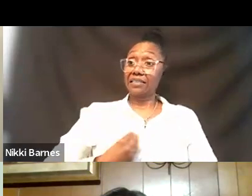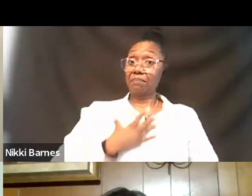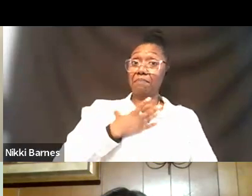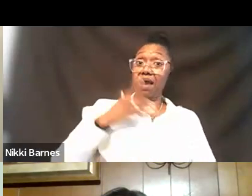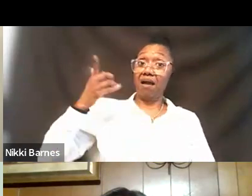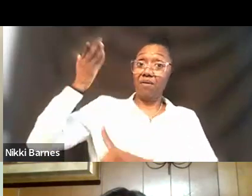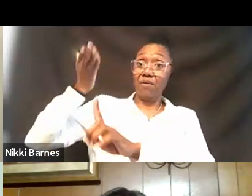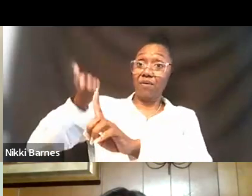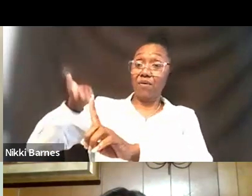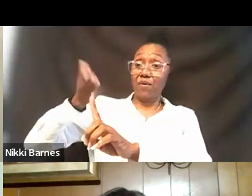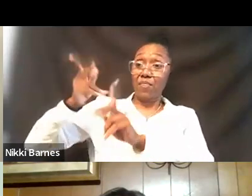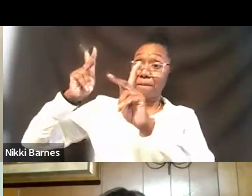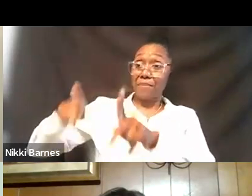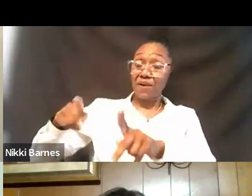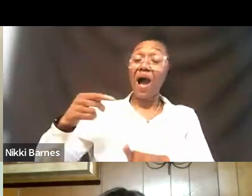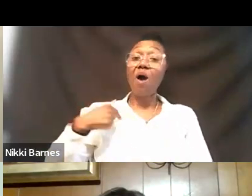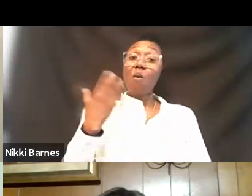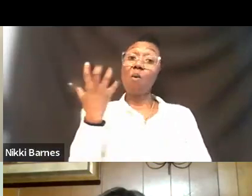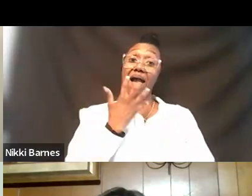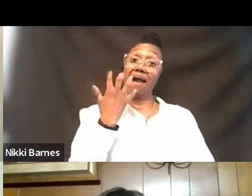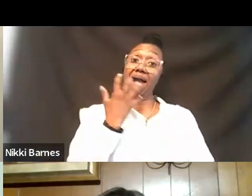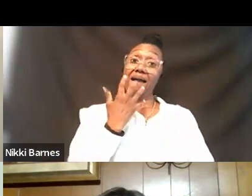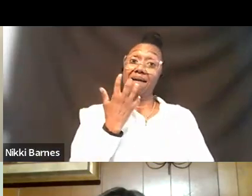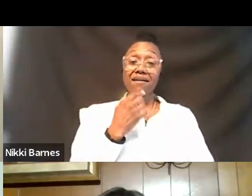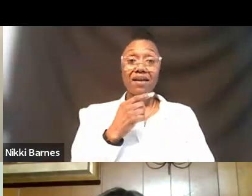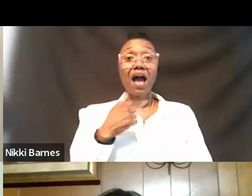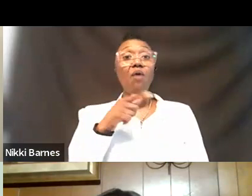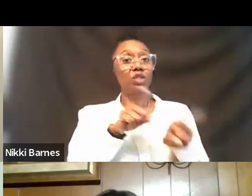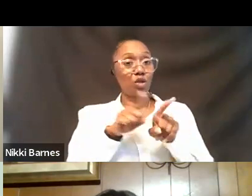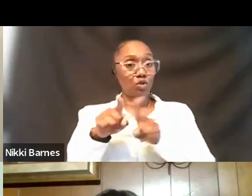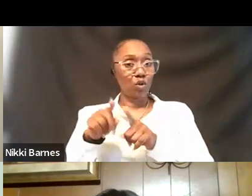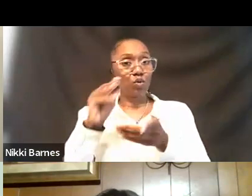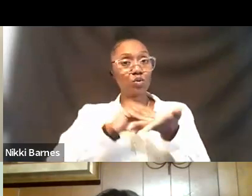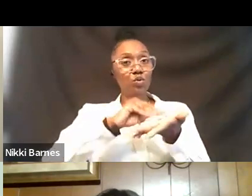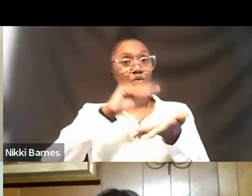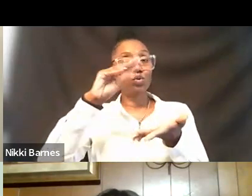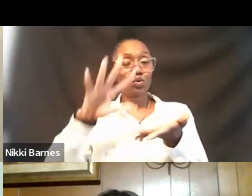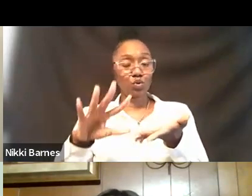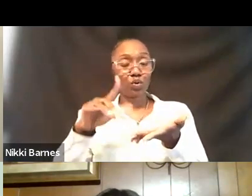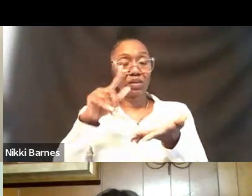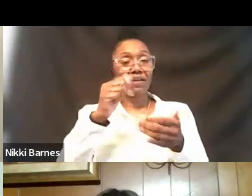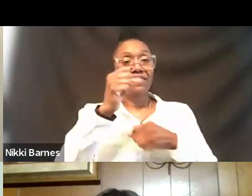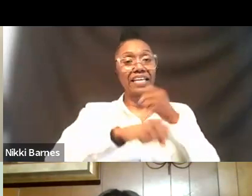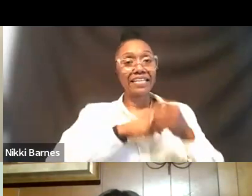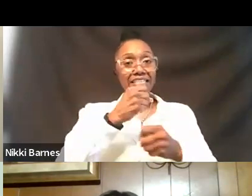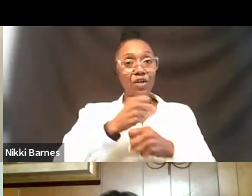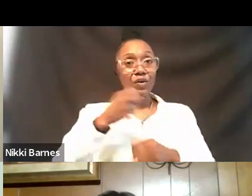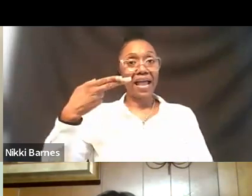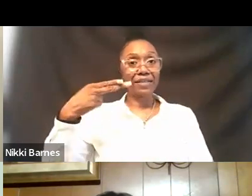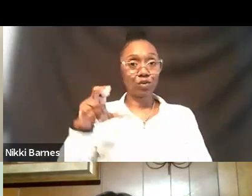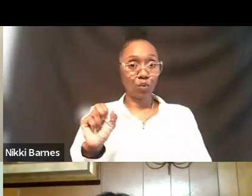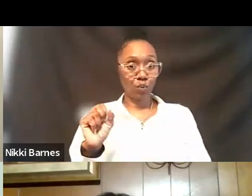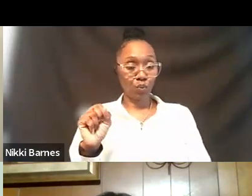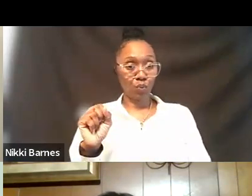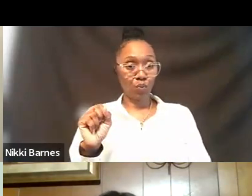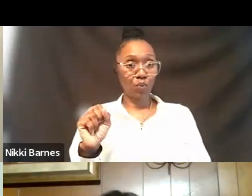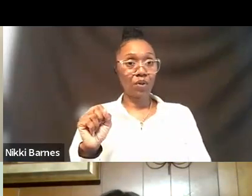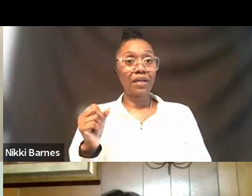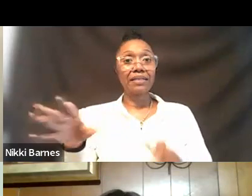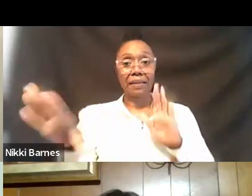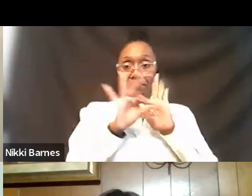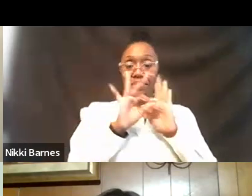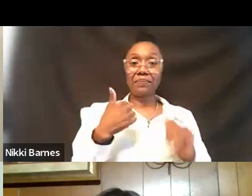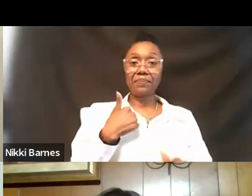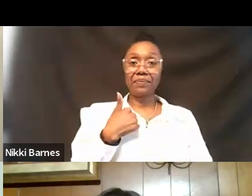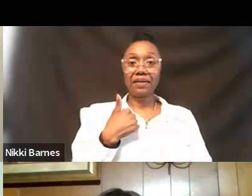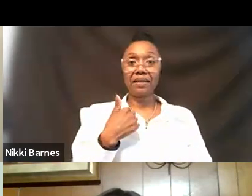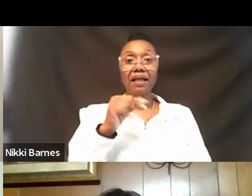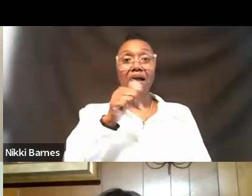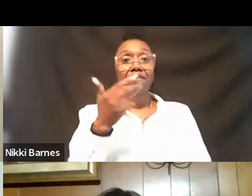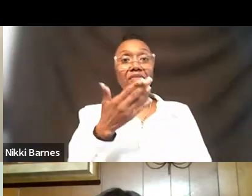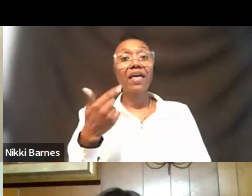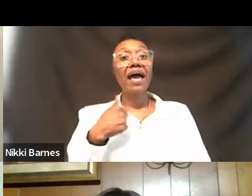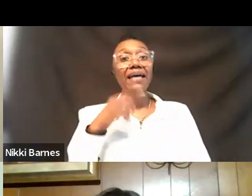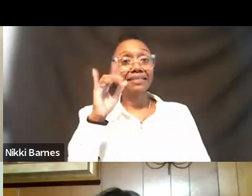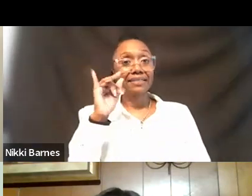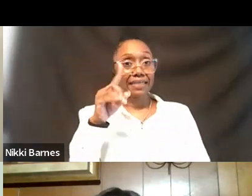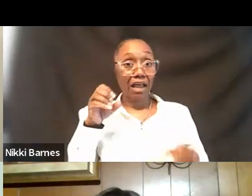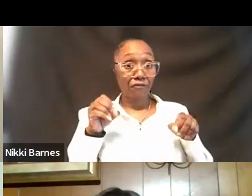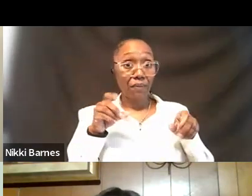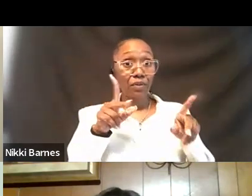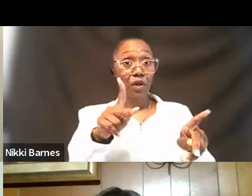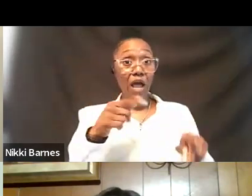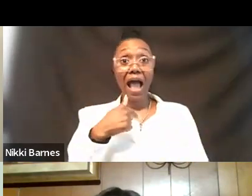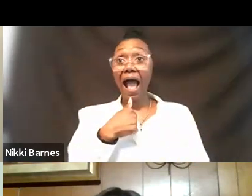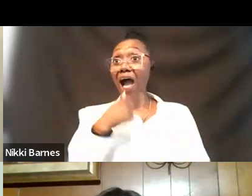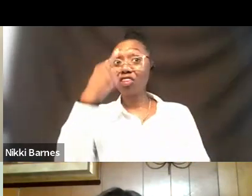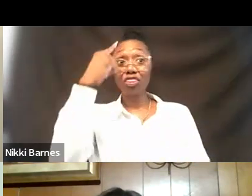Got, I was also sooner the year at both Shah High and, and another Another thing is I actually had the opportunity which I thought I would never have.